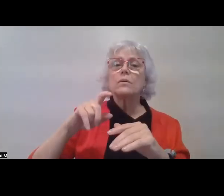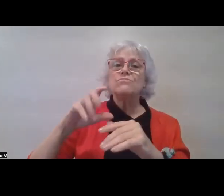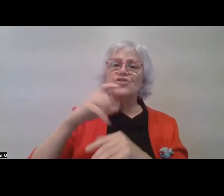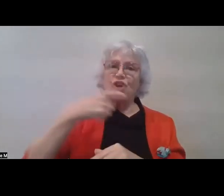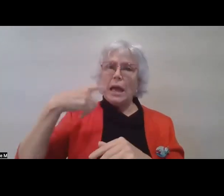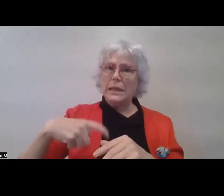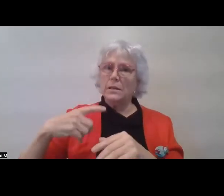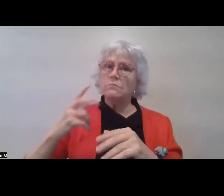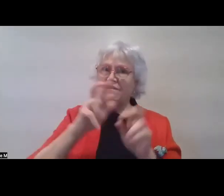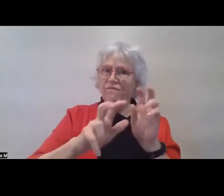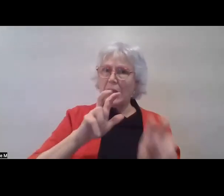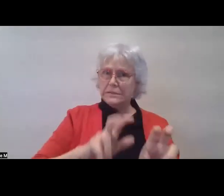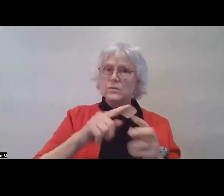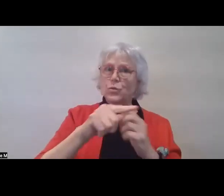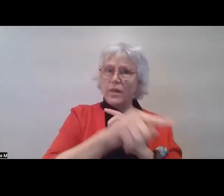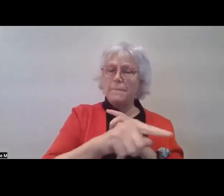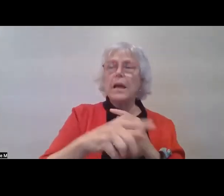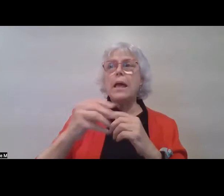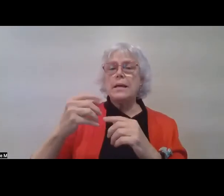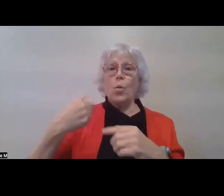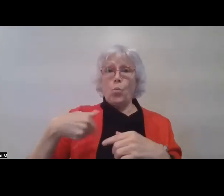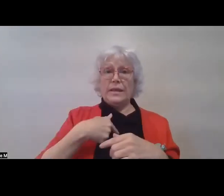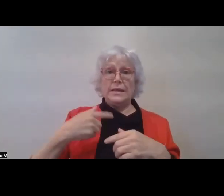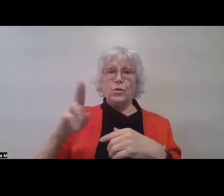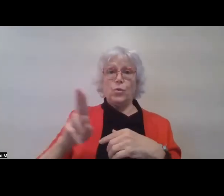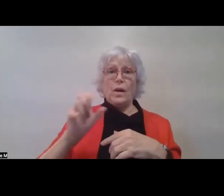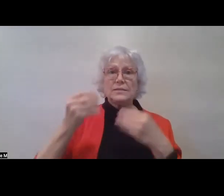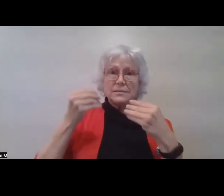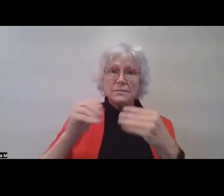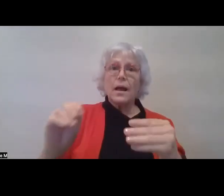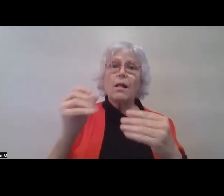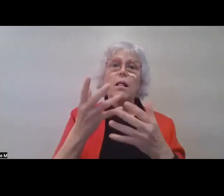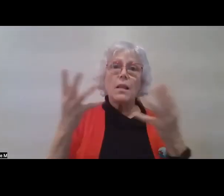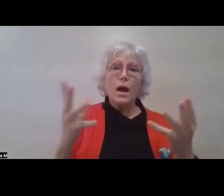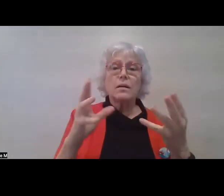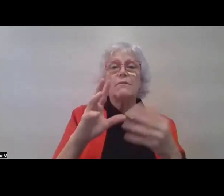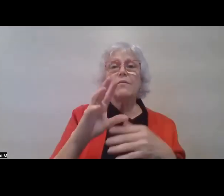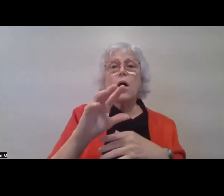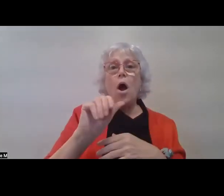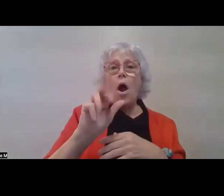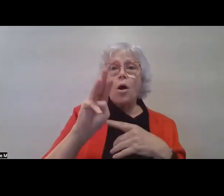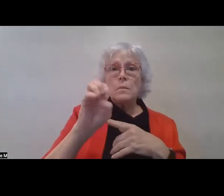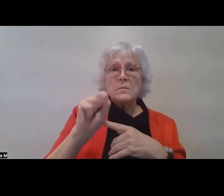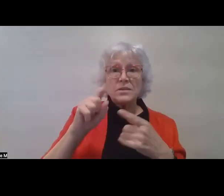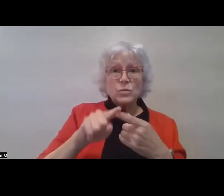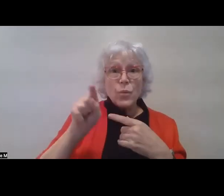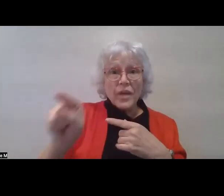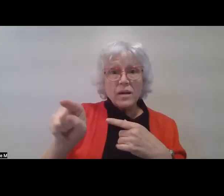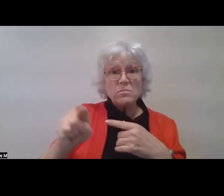US sells a lot of arms to Egypt. So, are they going to be all that invested in stopping the climate